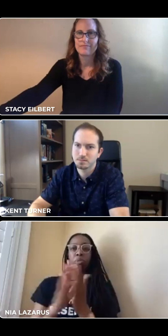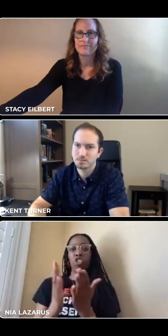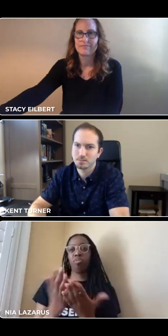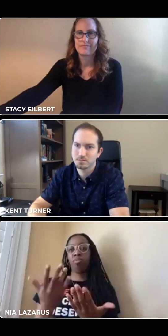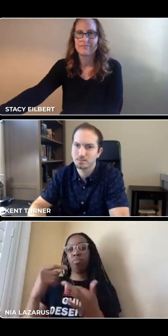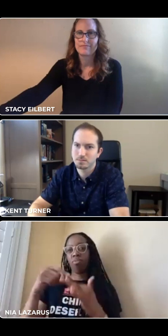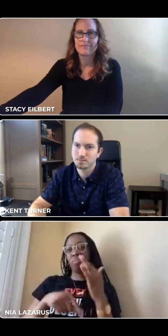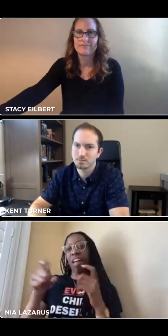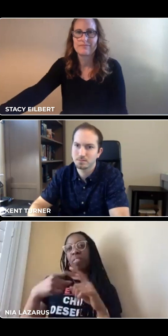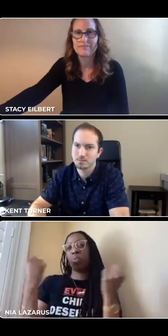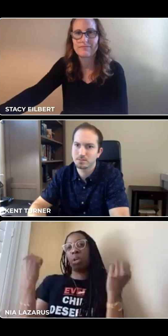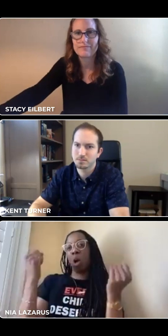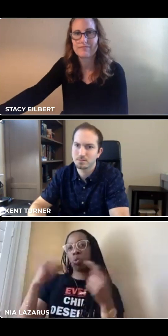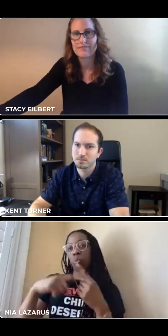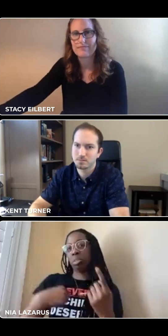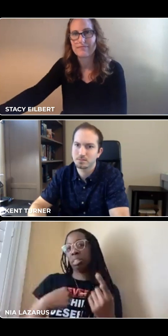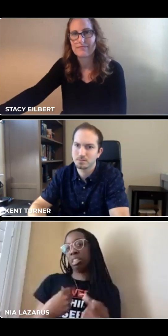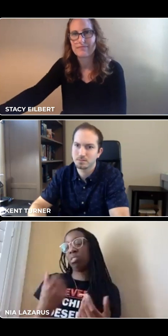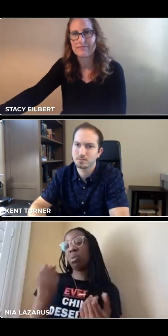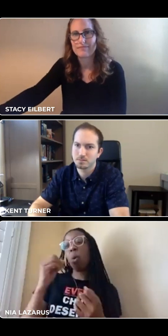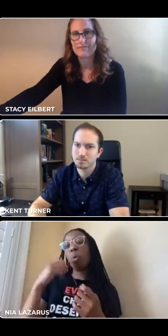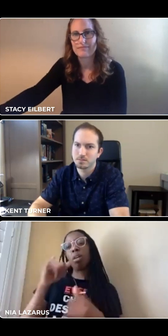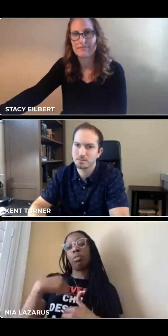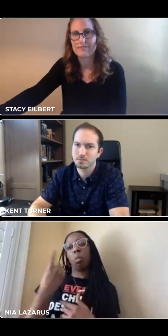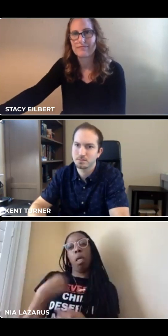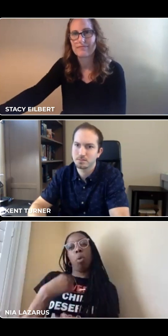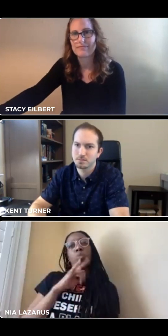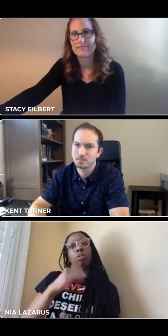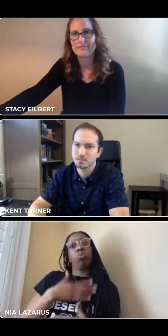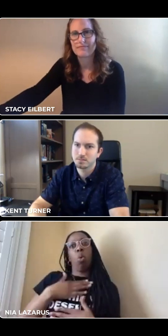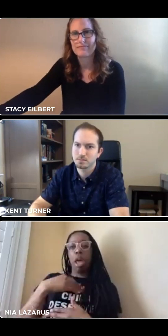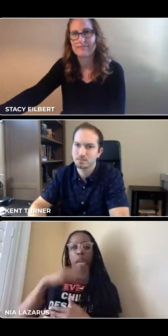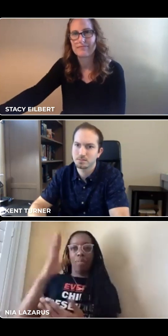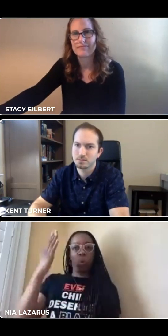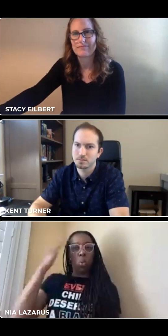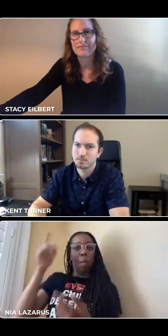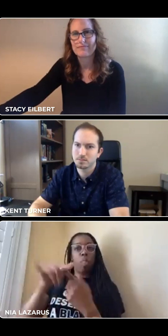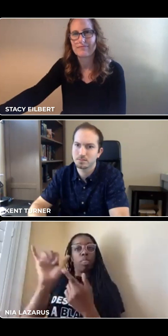day, we can have discussion on the book and they can go ahead and sign to me about it.